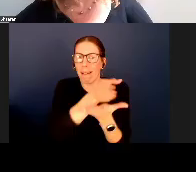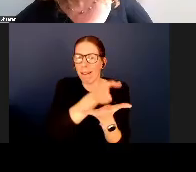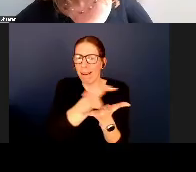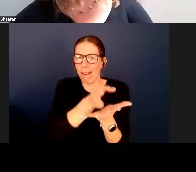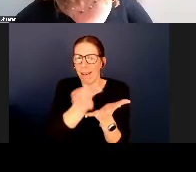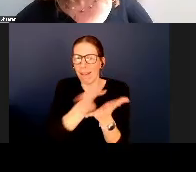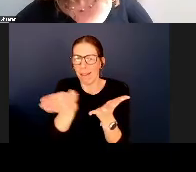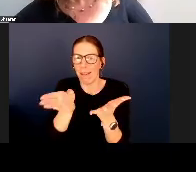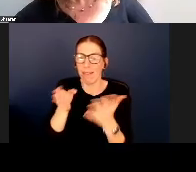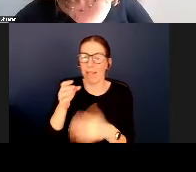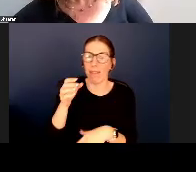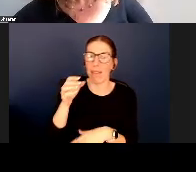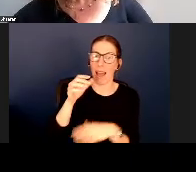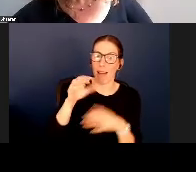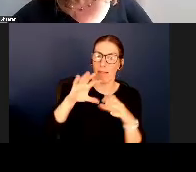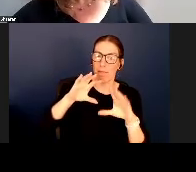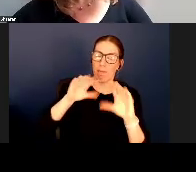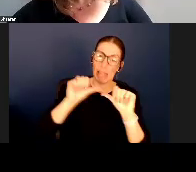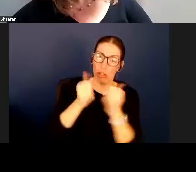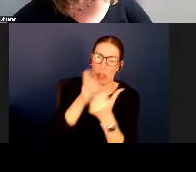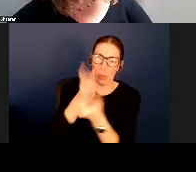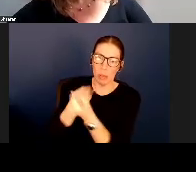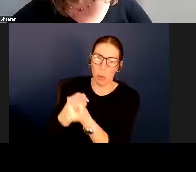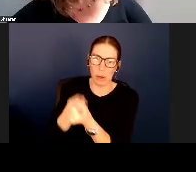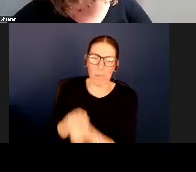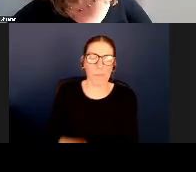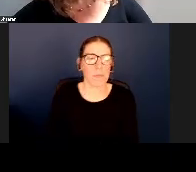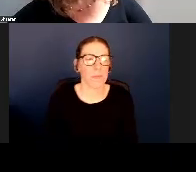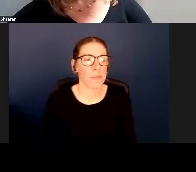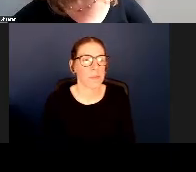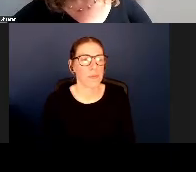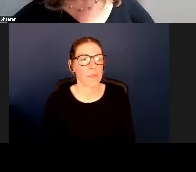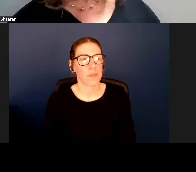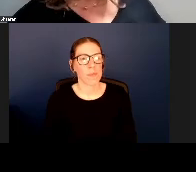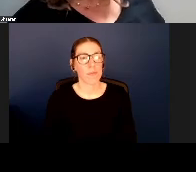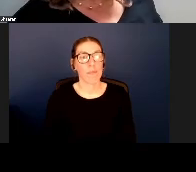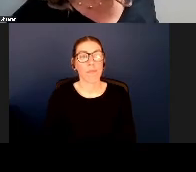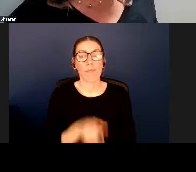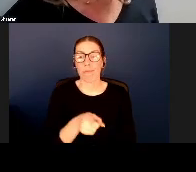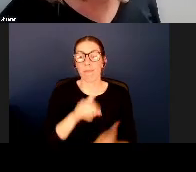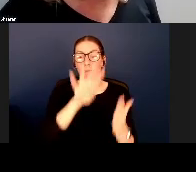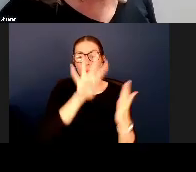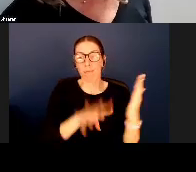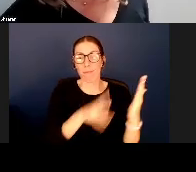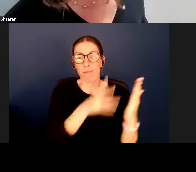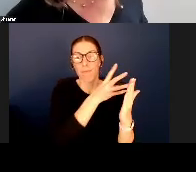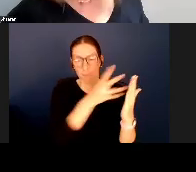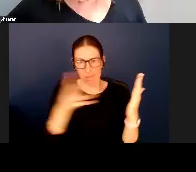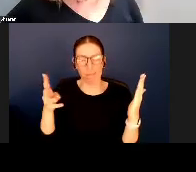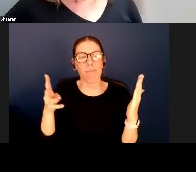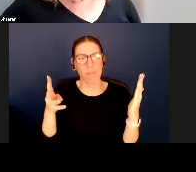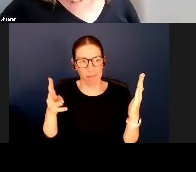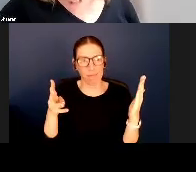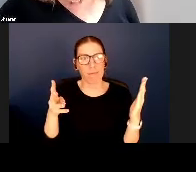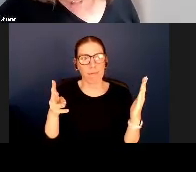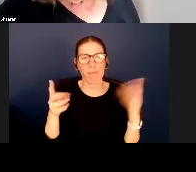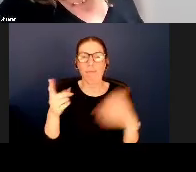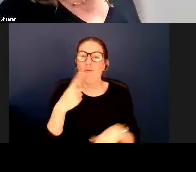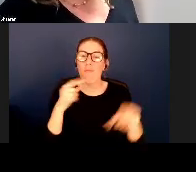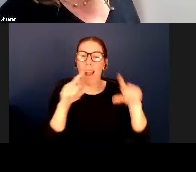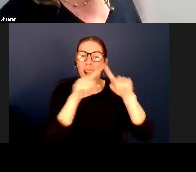Kids. So I have a table here and I've put red boxes around it and I'll just walk you through